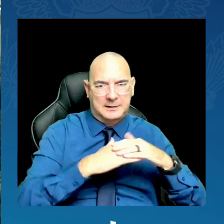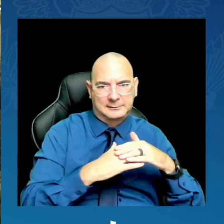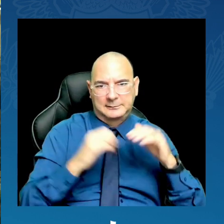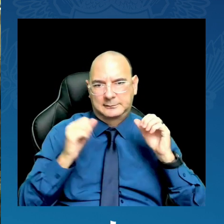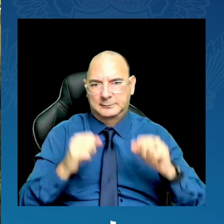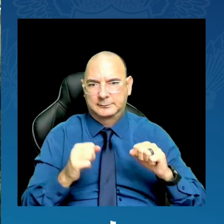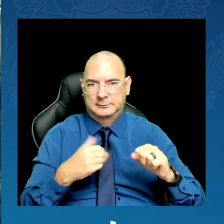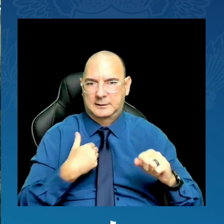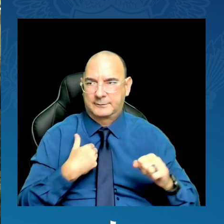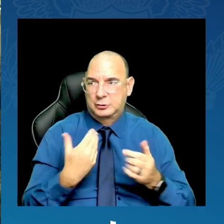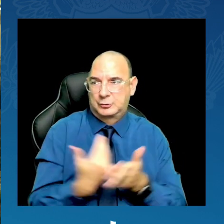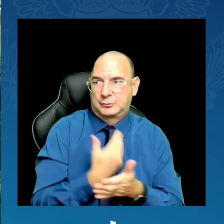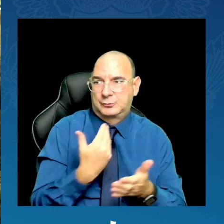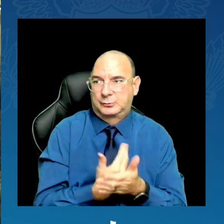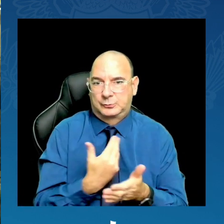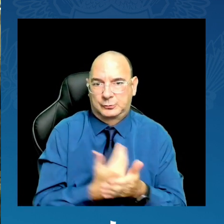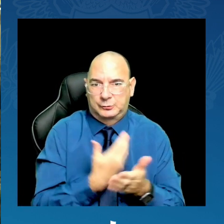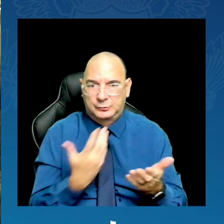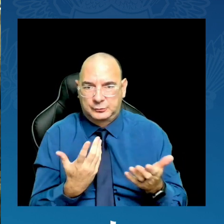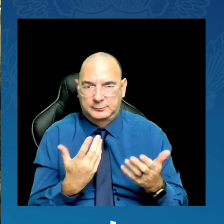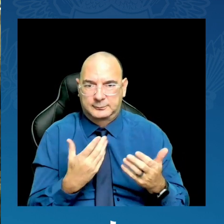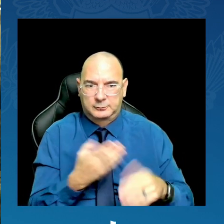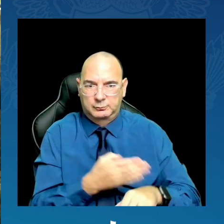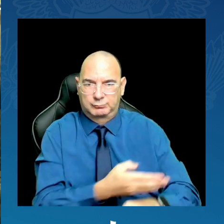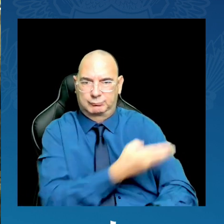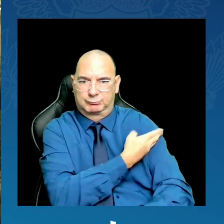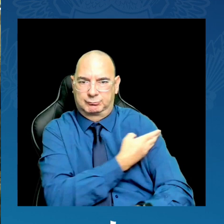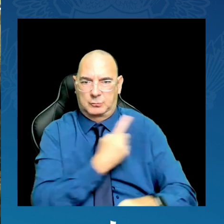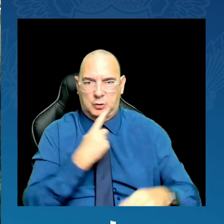the human condition and save lives. It's very exciting. Thank you for that.